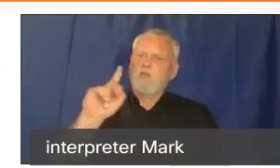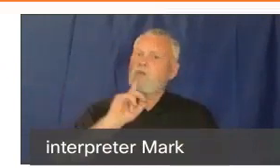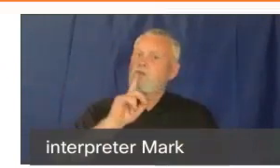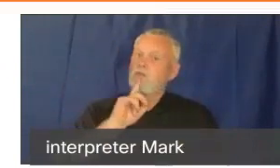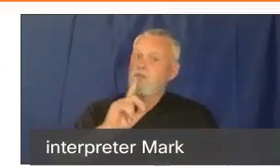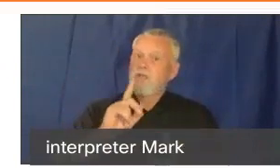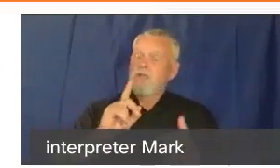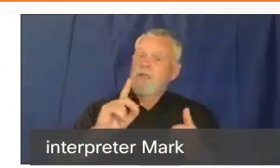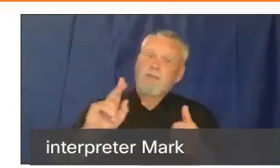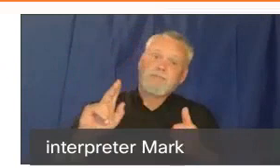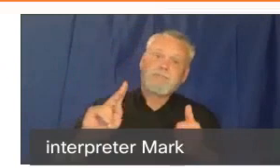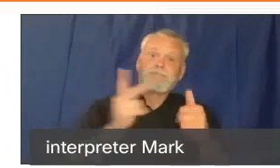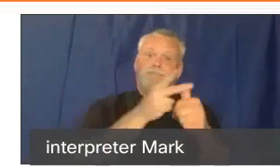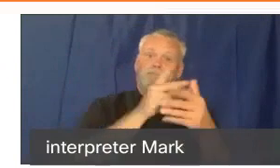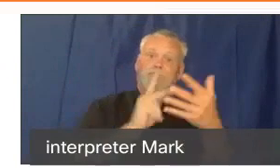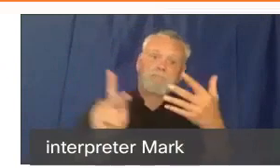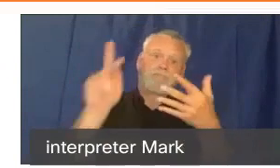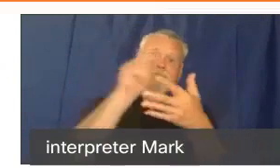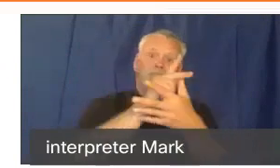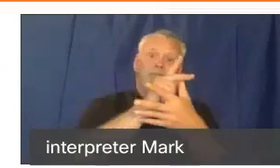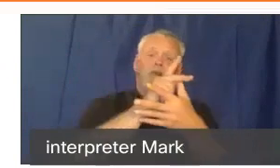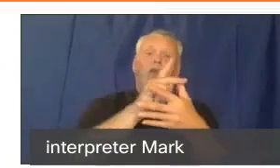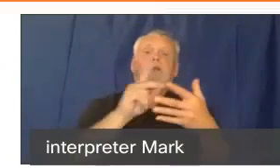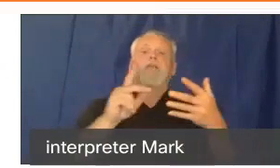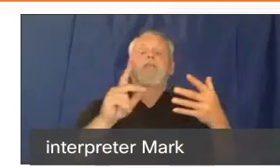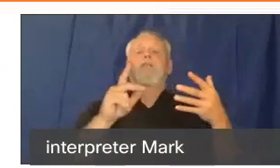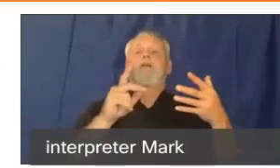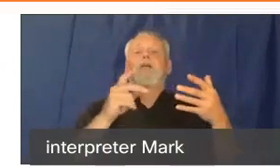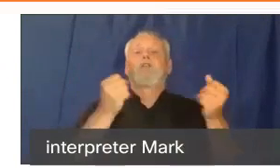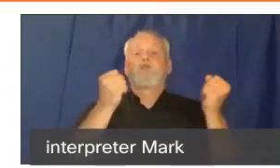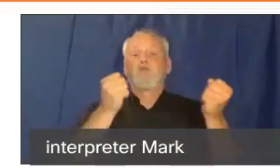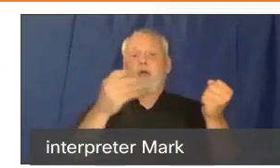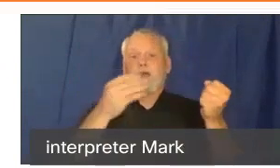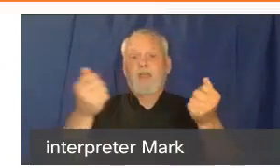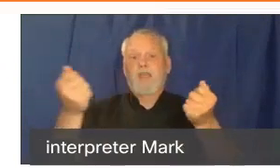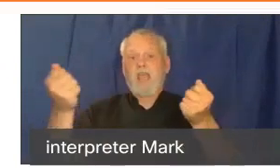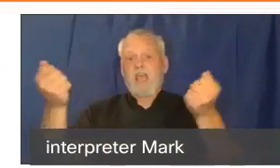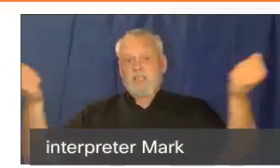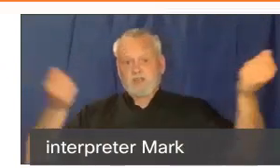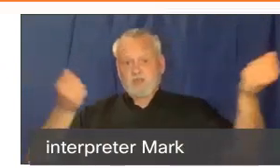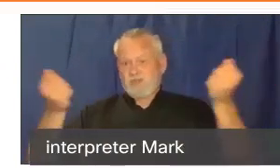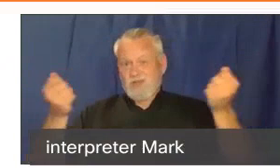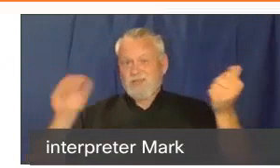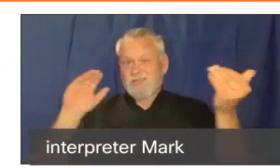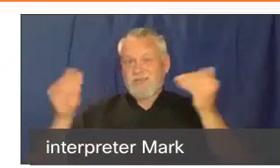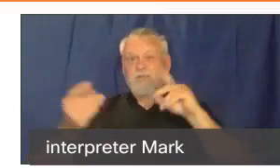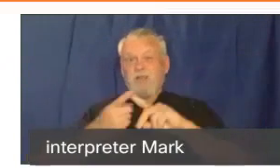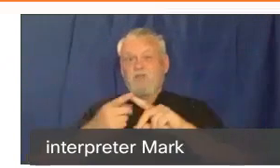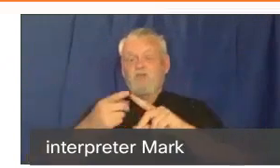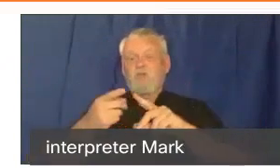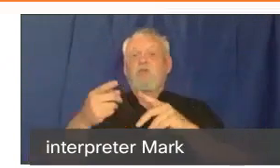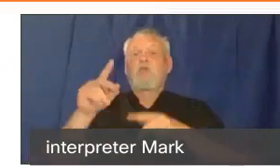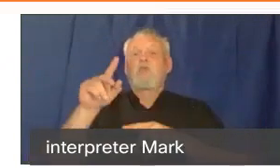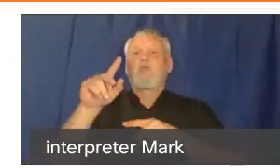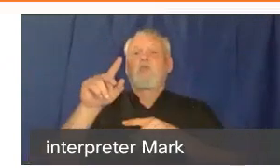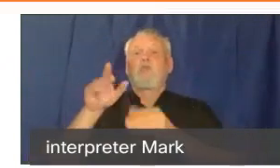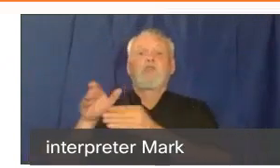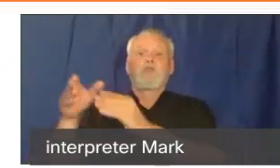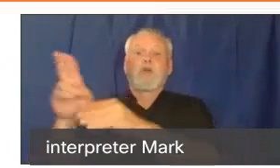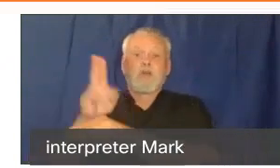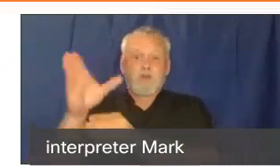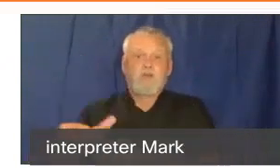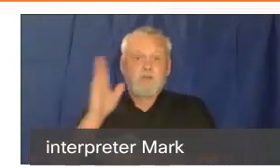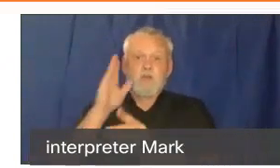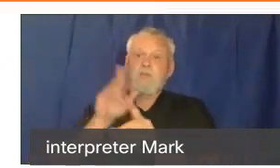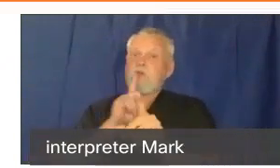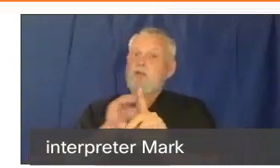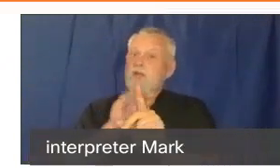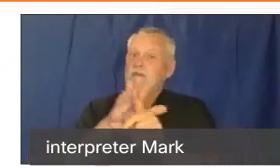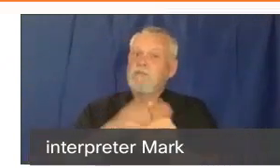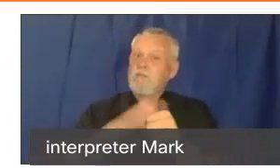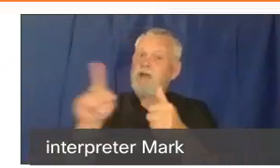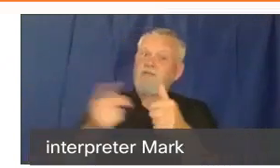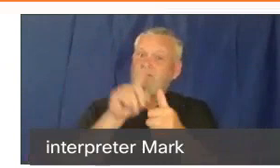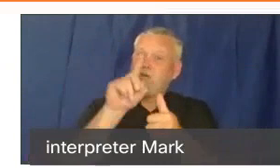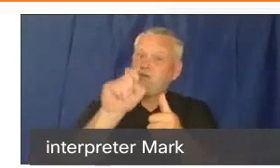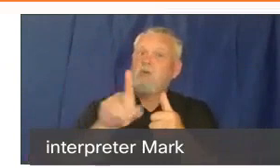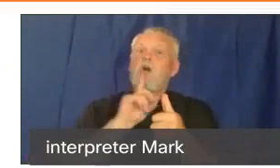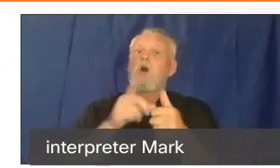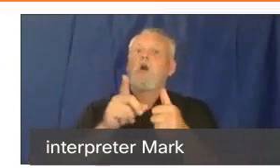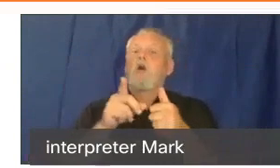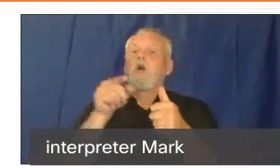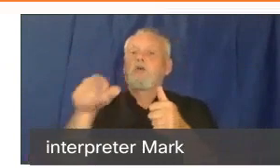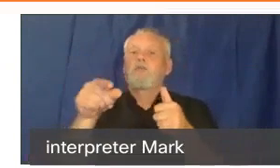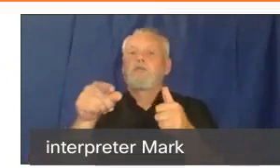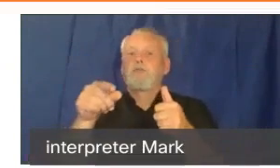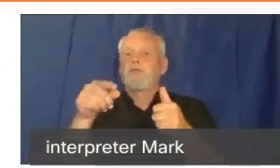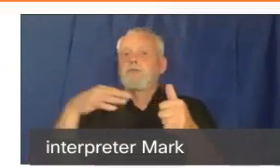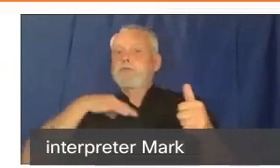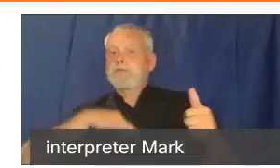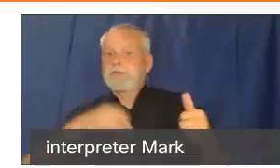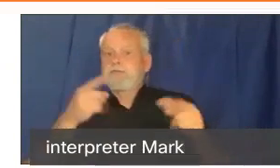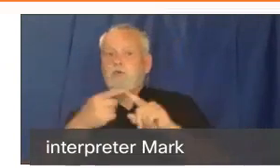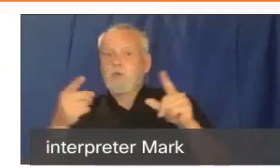Driving and trucks over the needs of of trail users, who will be pretty exposed at those places. So, I wonder at as my 1st question, um, are there opportunities? Are you taking advantage of opportunities to narrow these curb cuts?